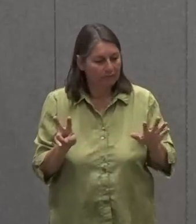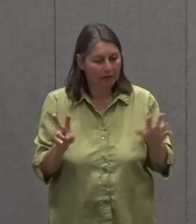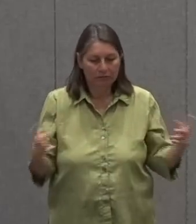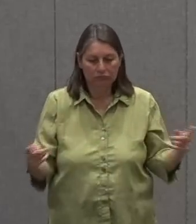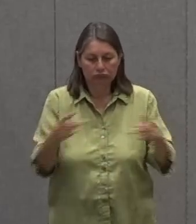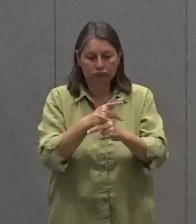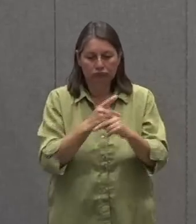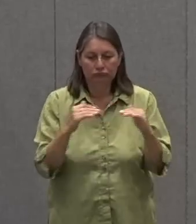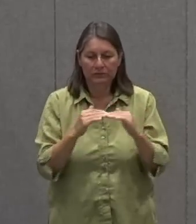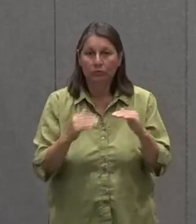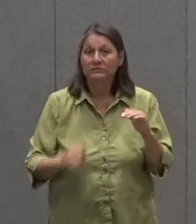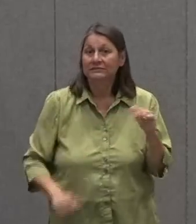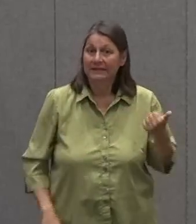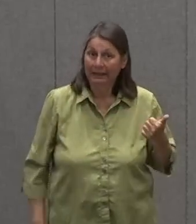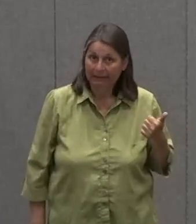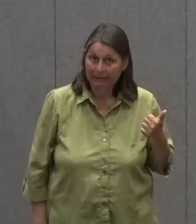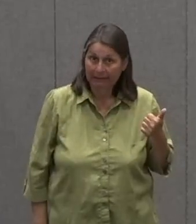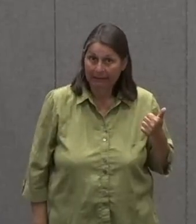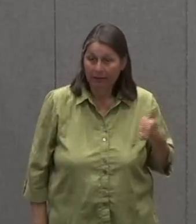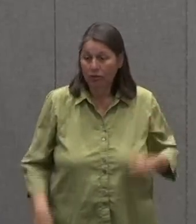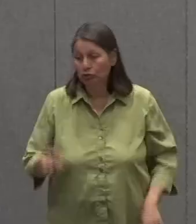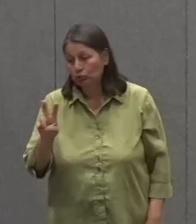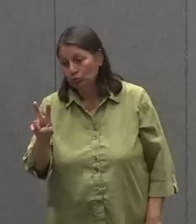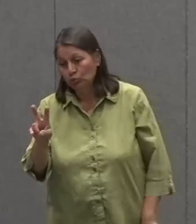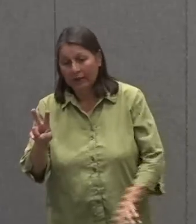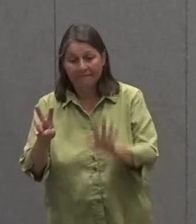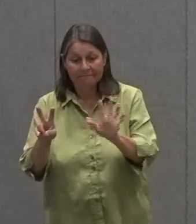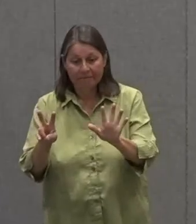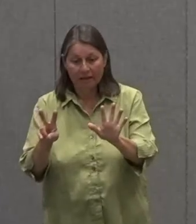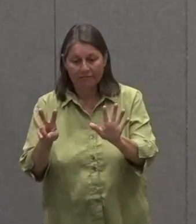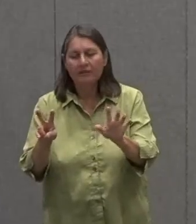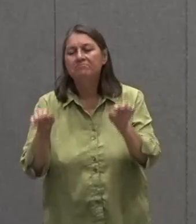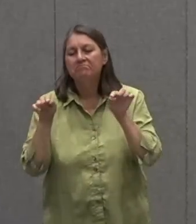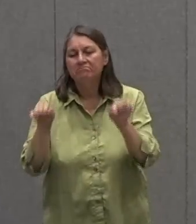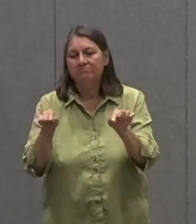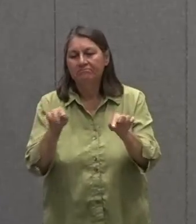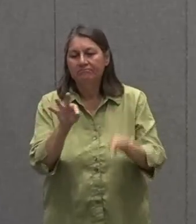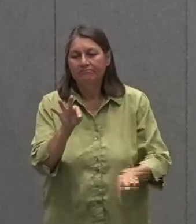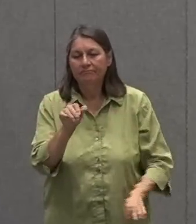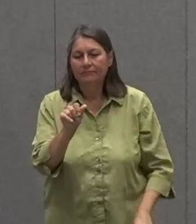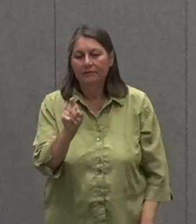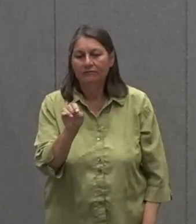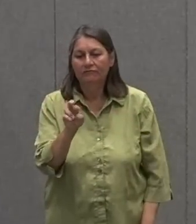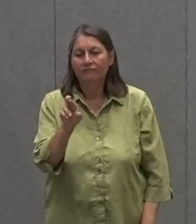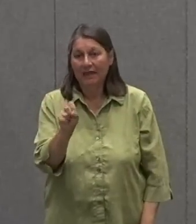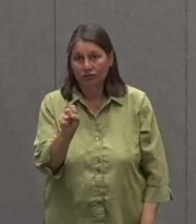That two and that five are both factors of 10, because when I multiply them together,